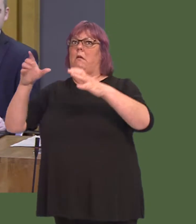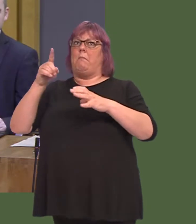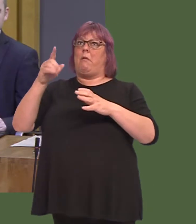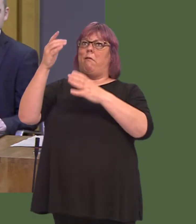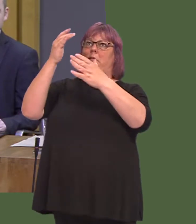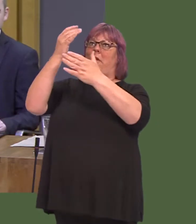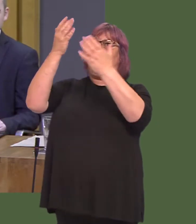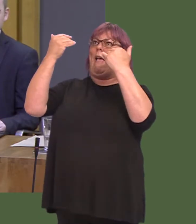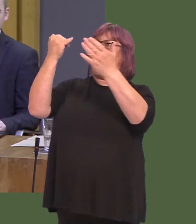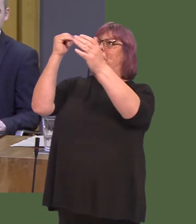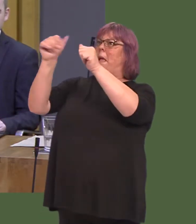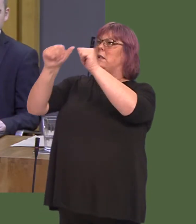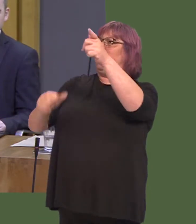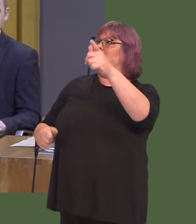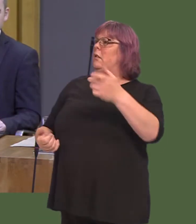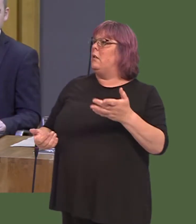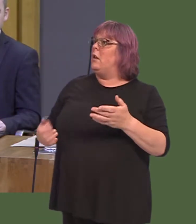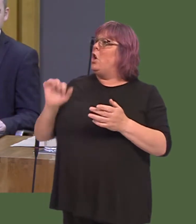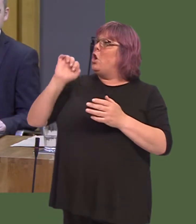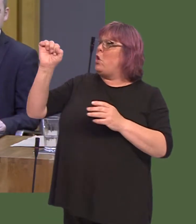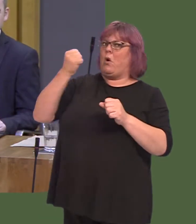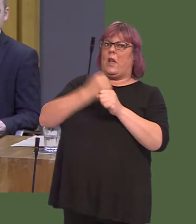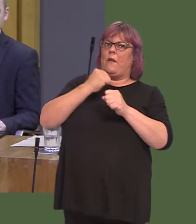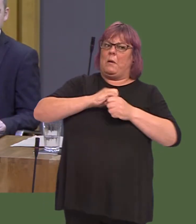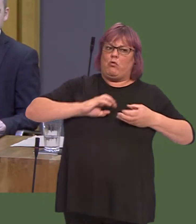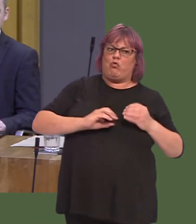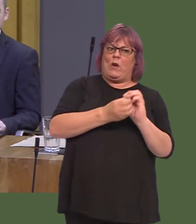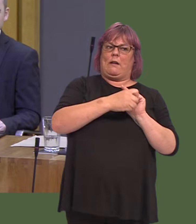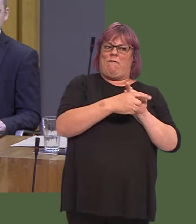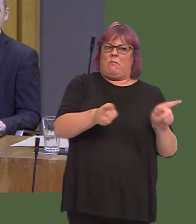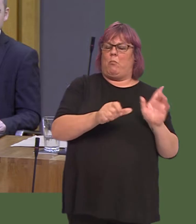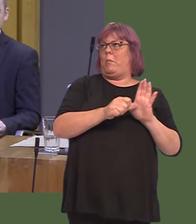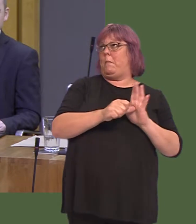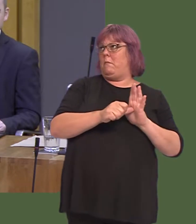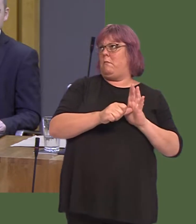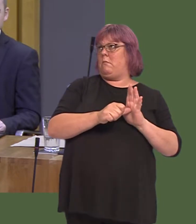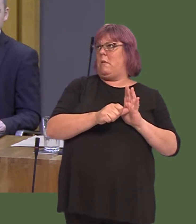This is the environment that your Government is creating for future generations.